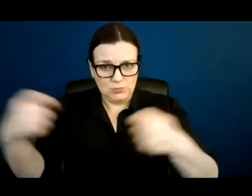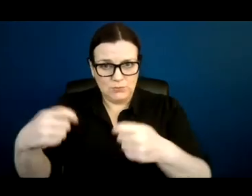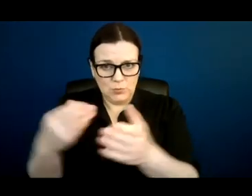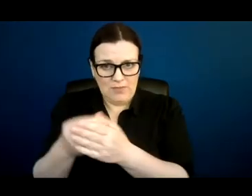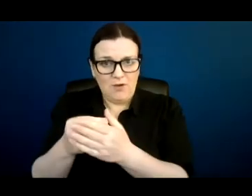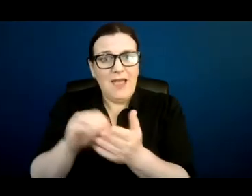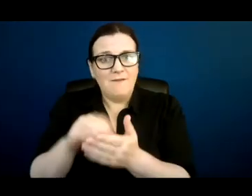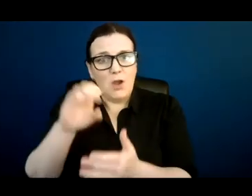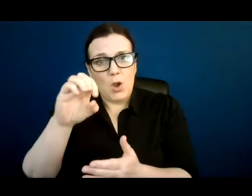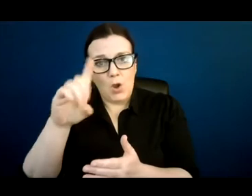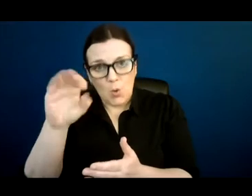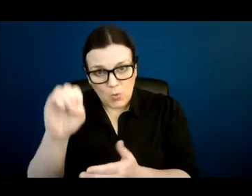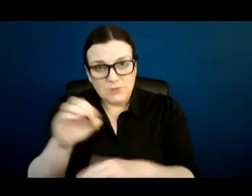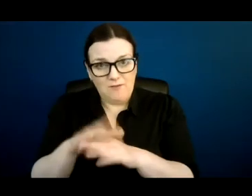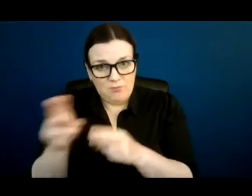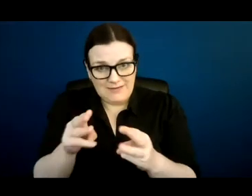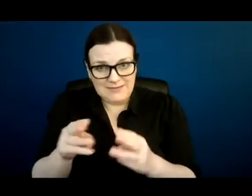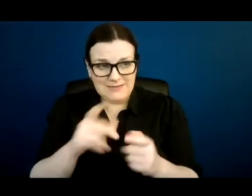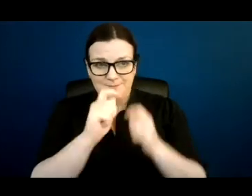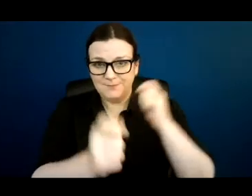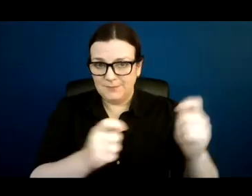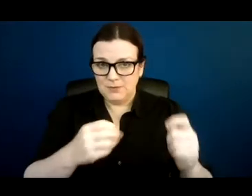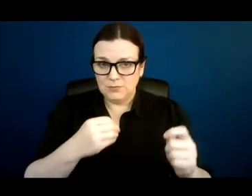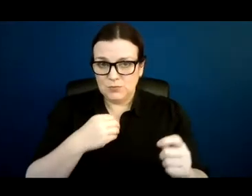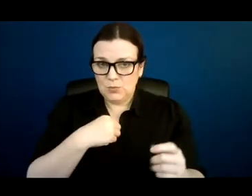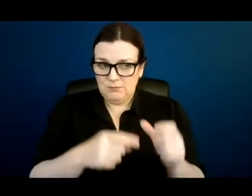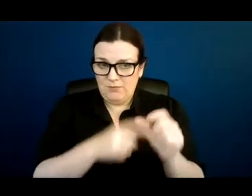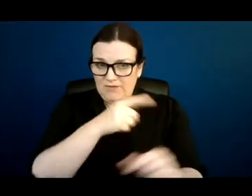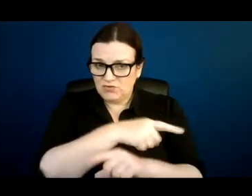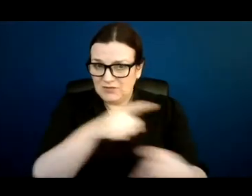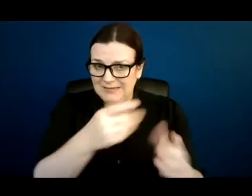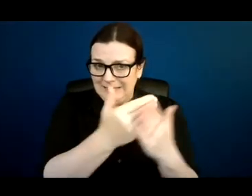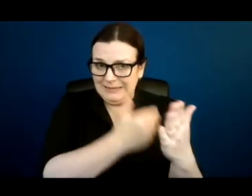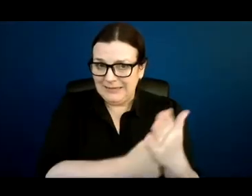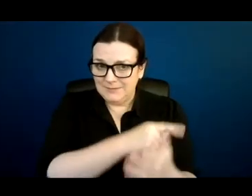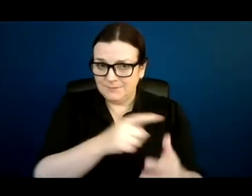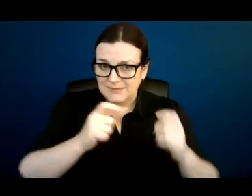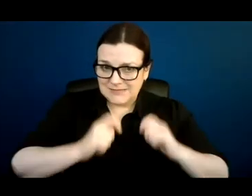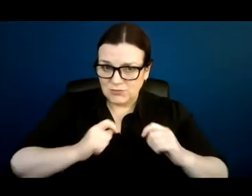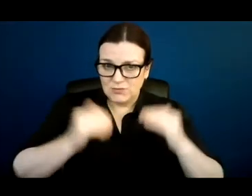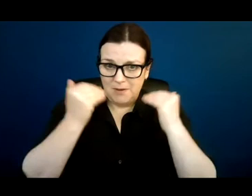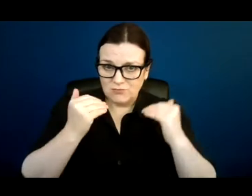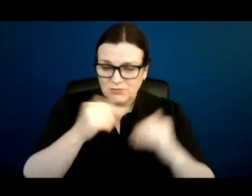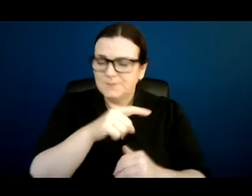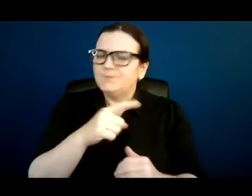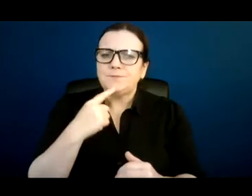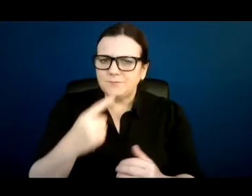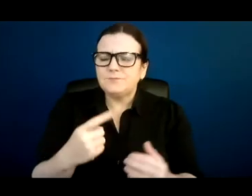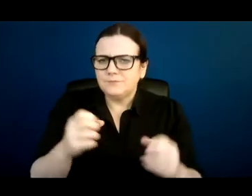obviously particular attention will have to be paid to the code which will hopefully set out that the assisted decision making capacity and what it's about,